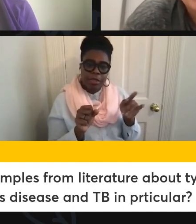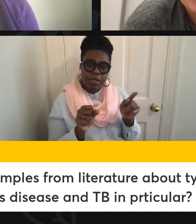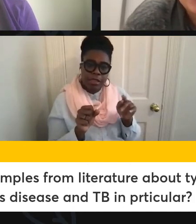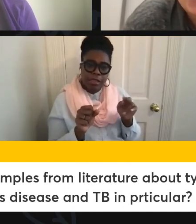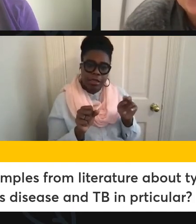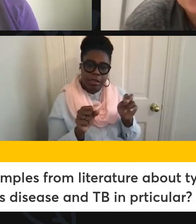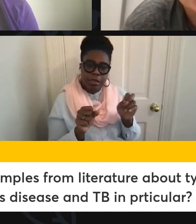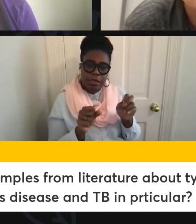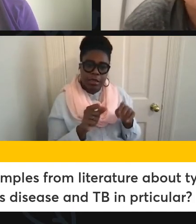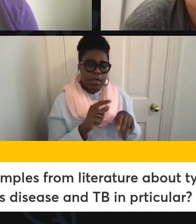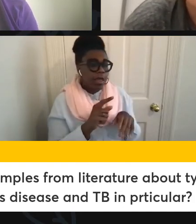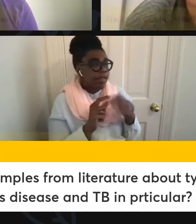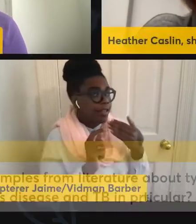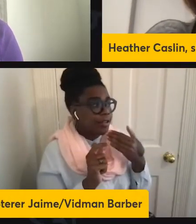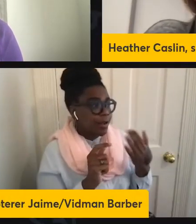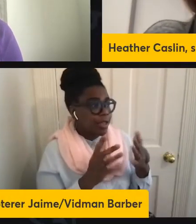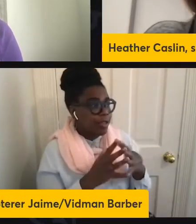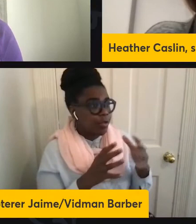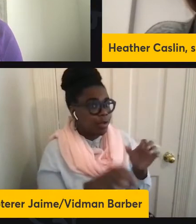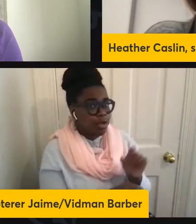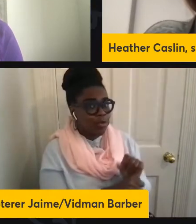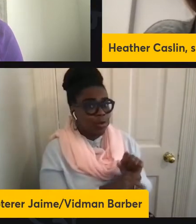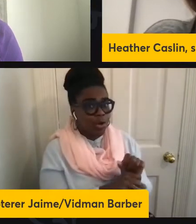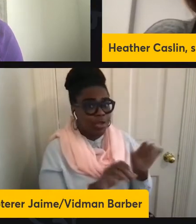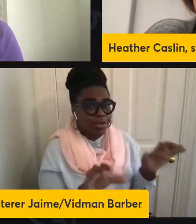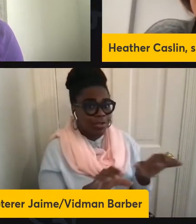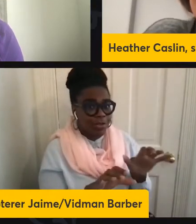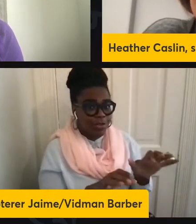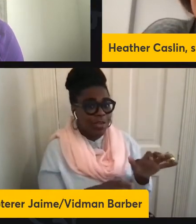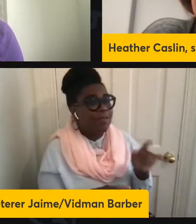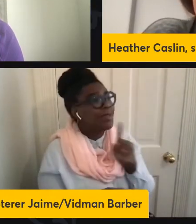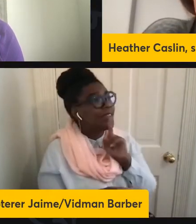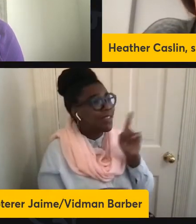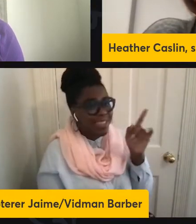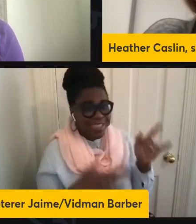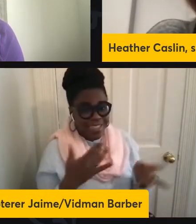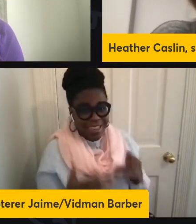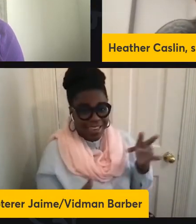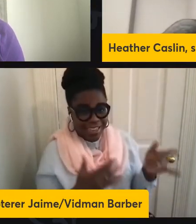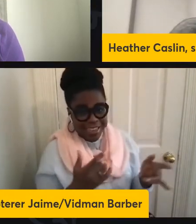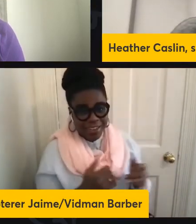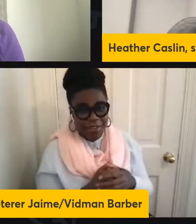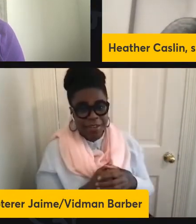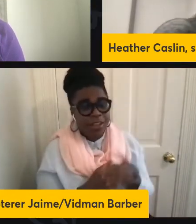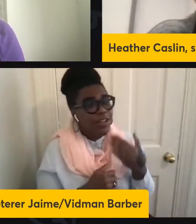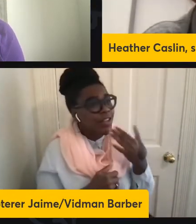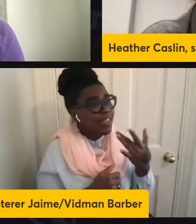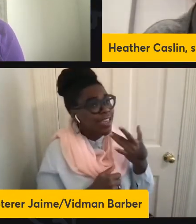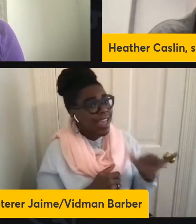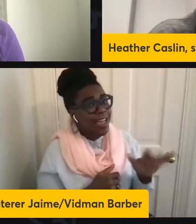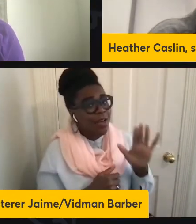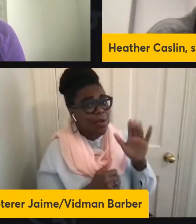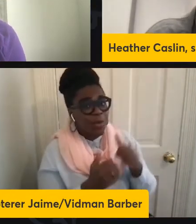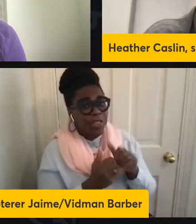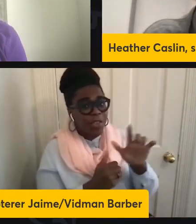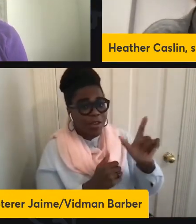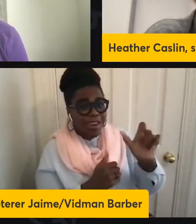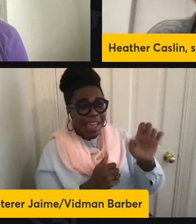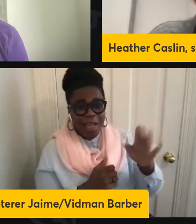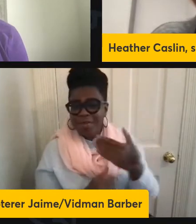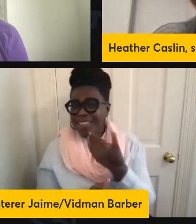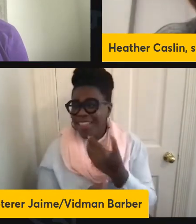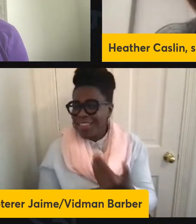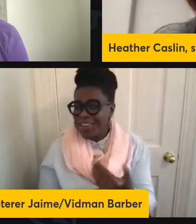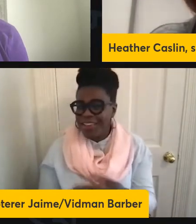that's great. Yes, so much work to do, but it's all really exciting. Good luck with your thank you. So I want to shout out